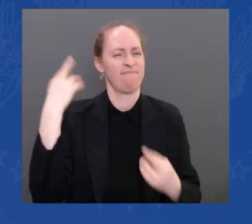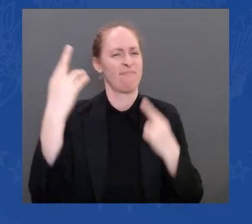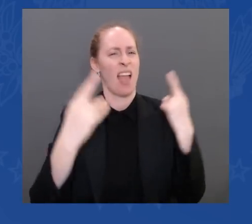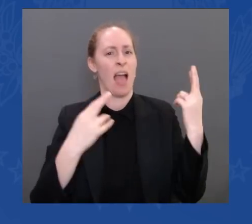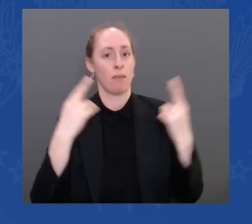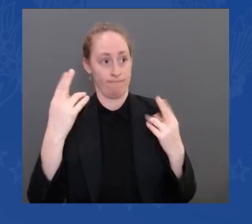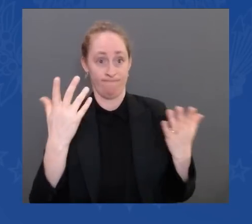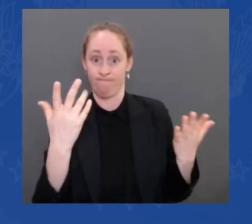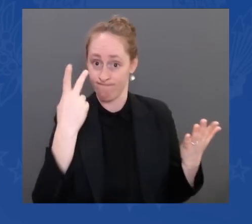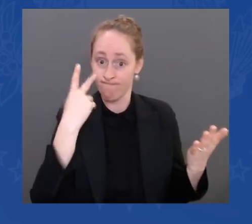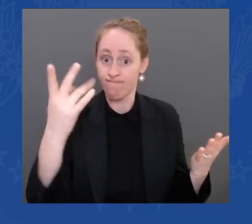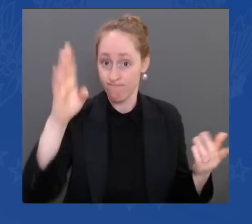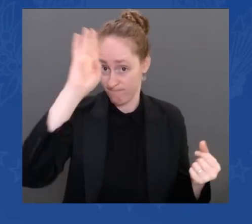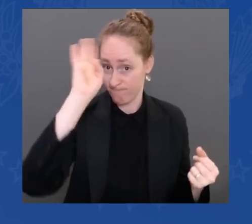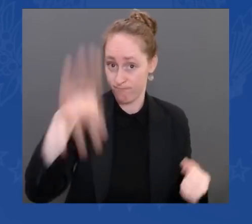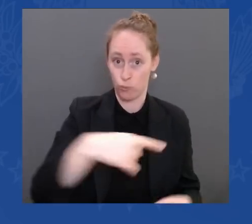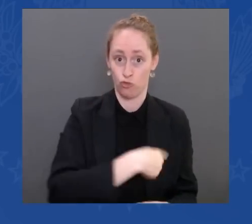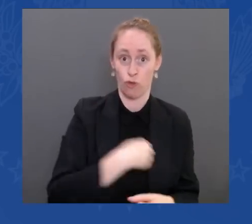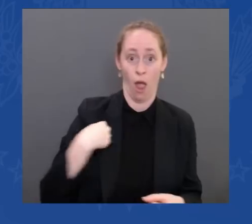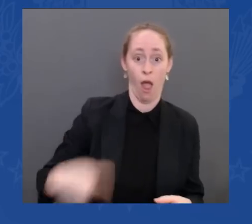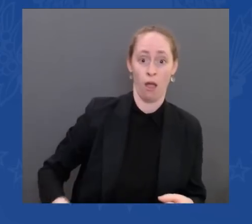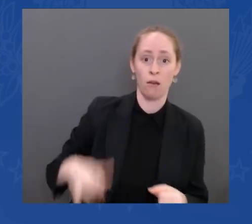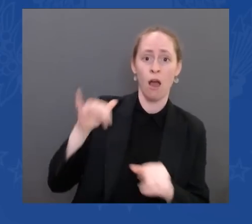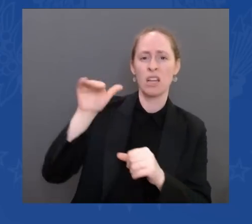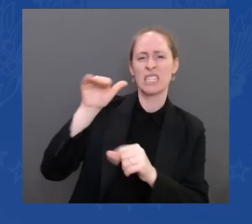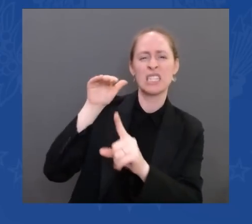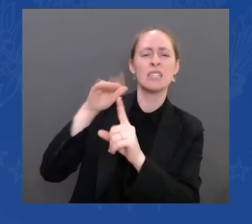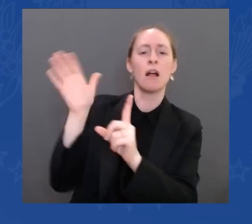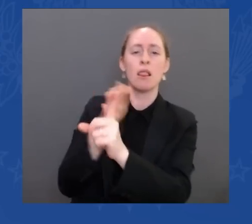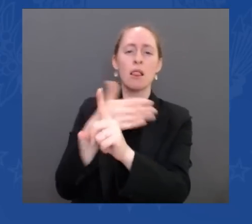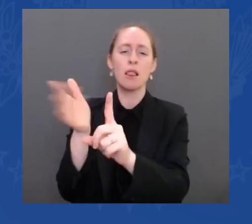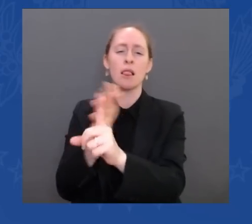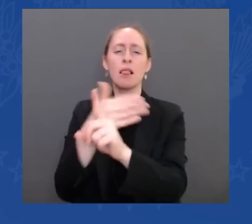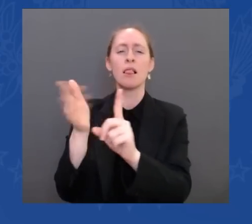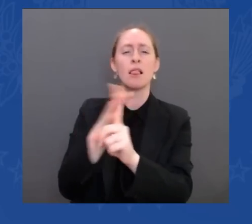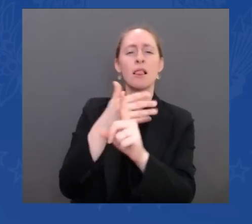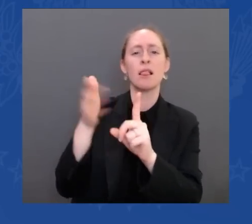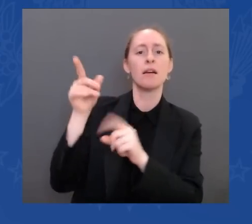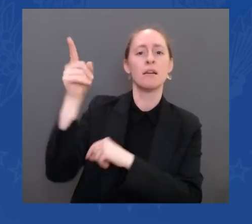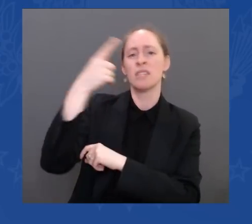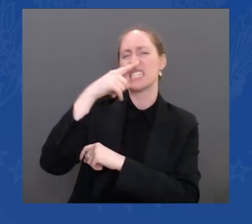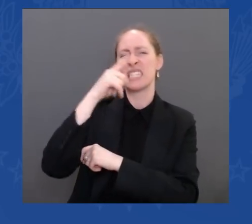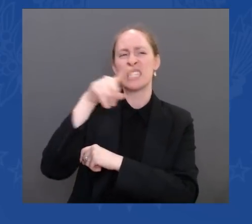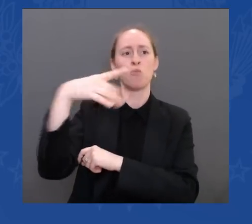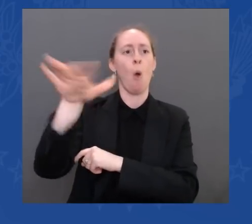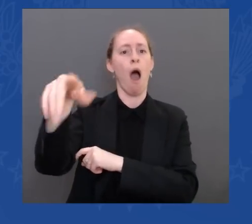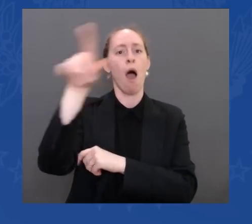And it's an issue that unites Democrats and Republicans. So, let's get it done. Let's get it done.